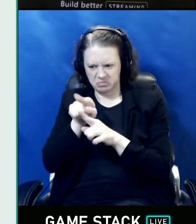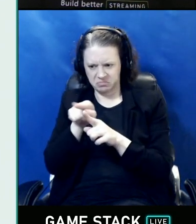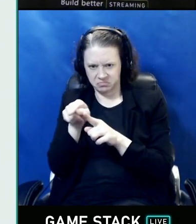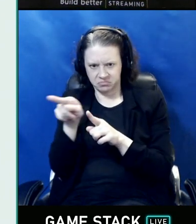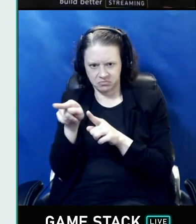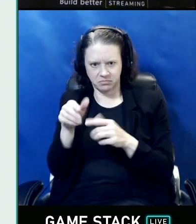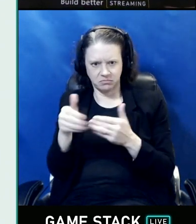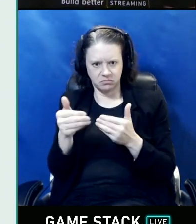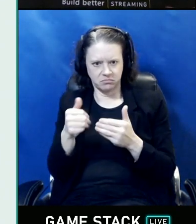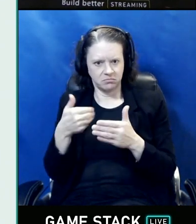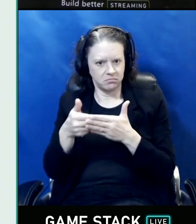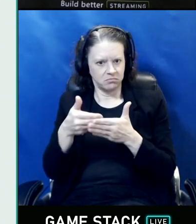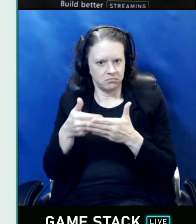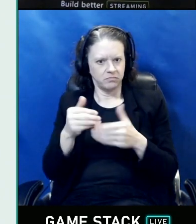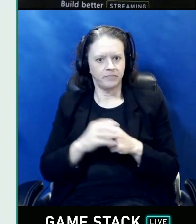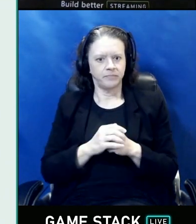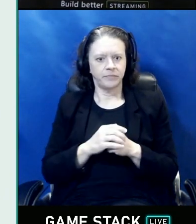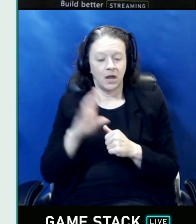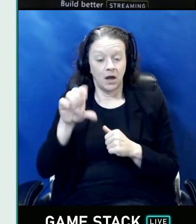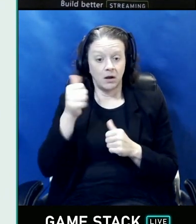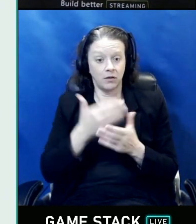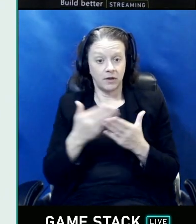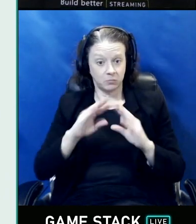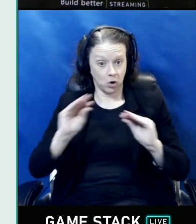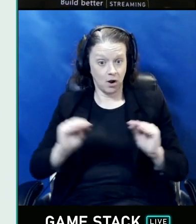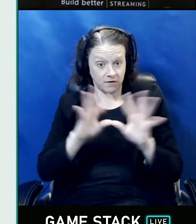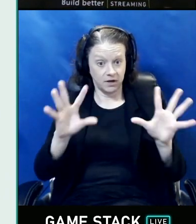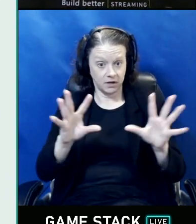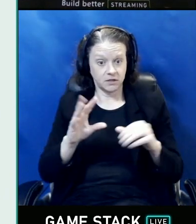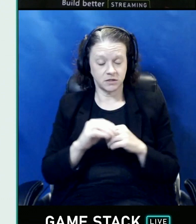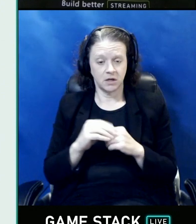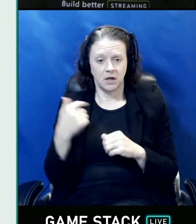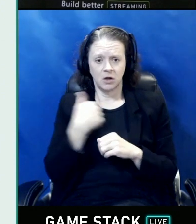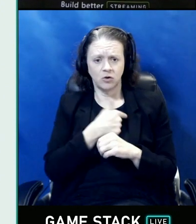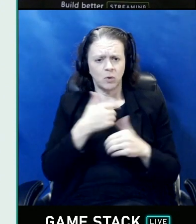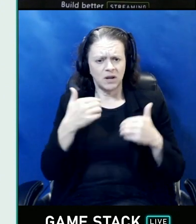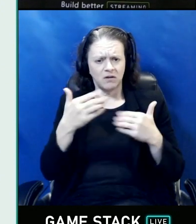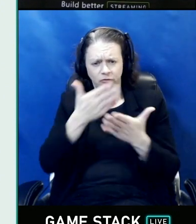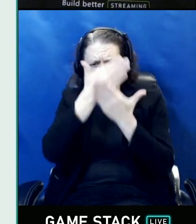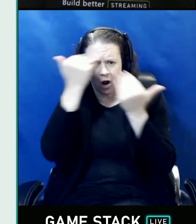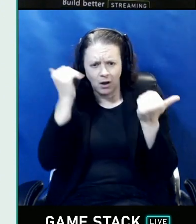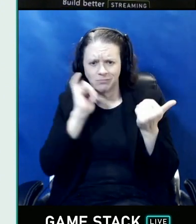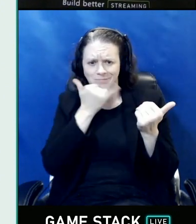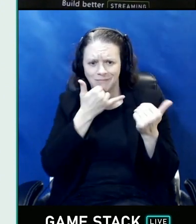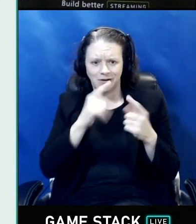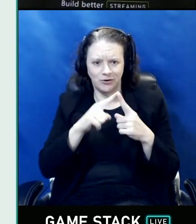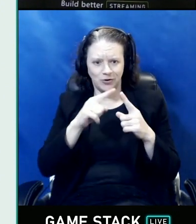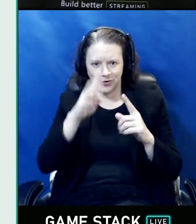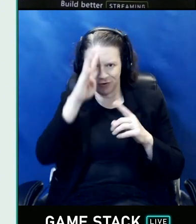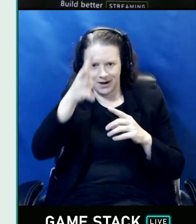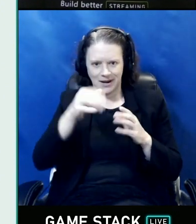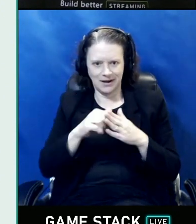One of the more obvious things that came up was that we had accidentally forgotten to create a button for the inventory screen.